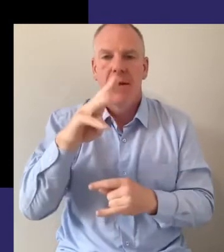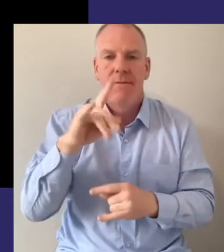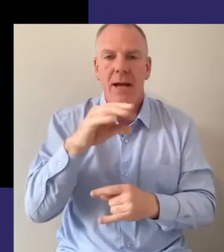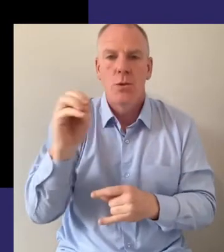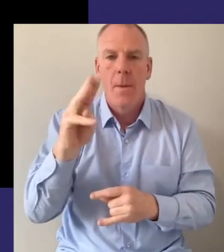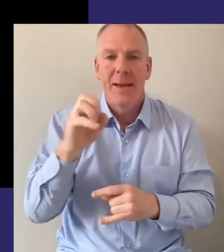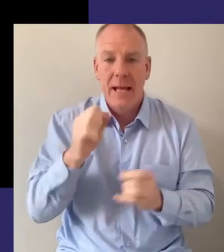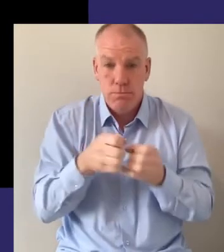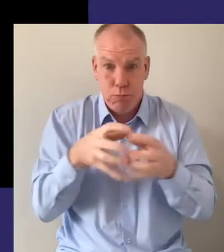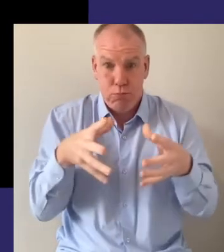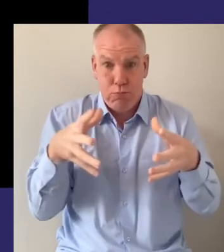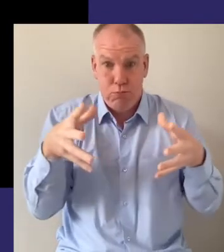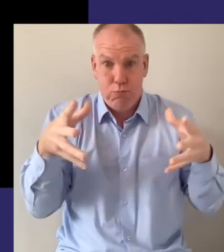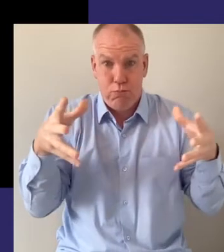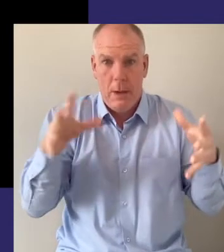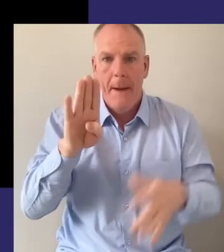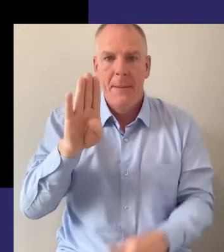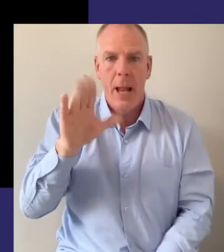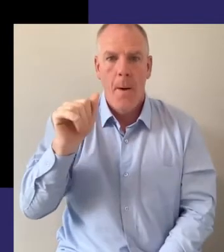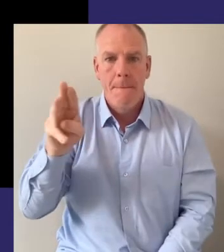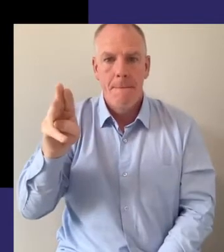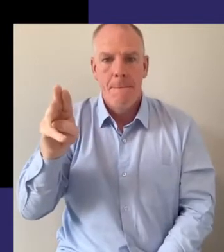phytoplankton love this, and they thrive and they bloom. And when phytoplankton bloom,